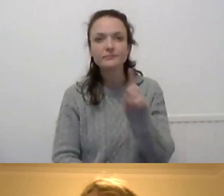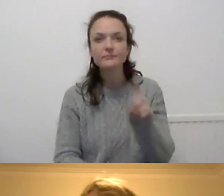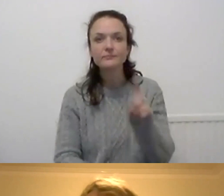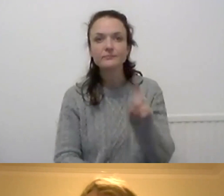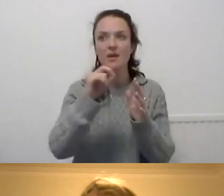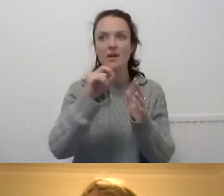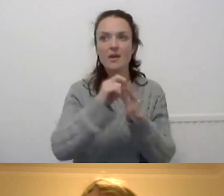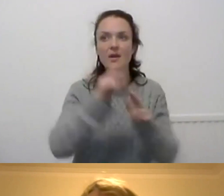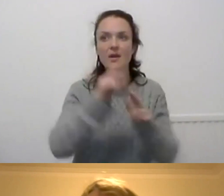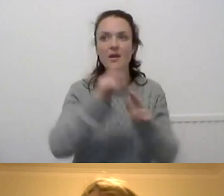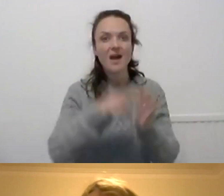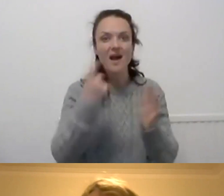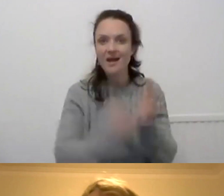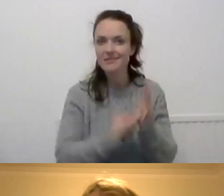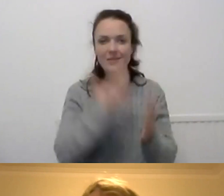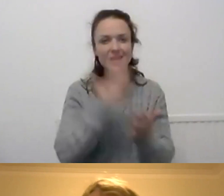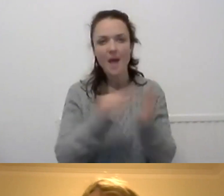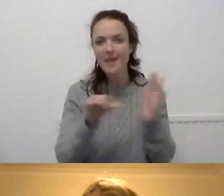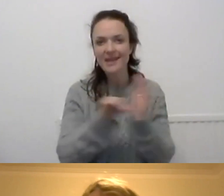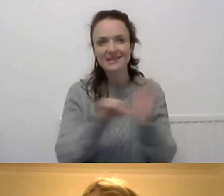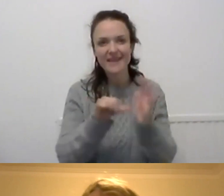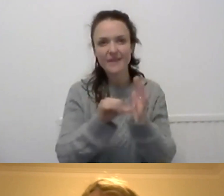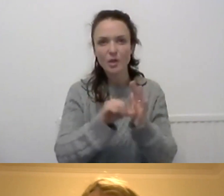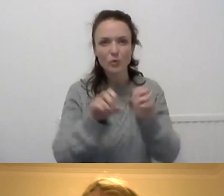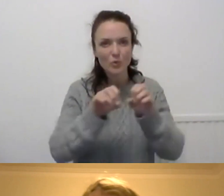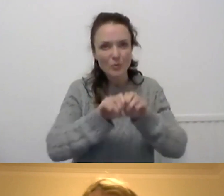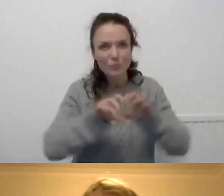I've certainly been out and about doing the housebound in my area over the last couple of